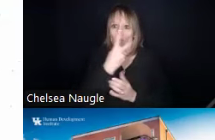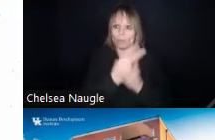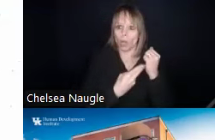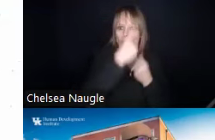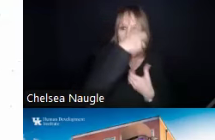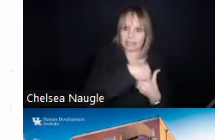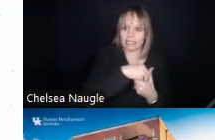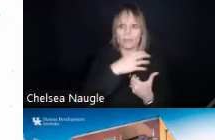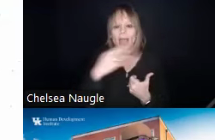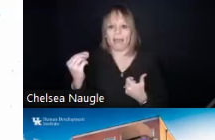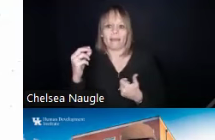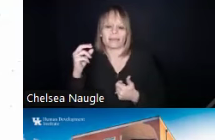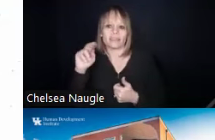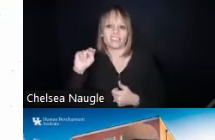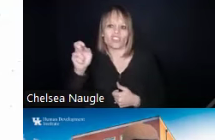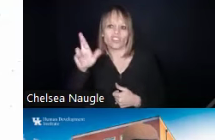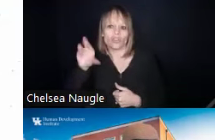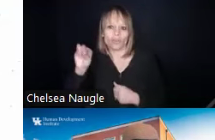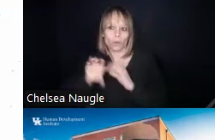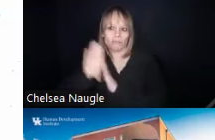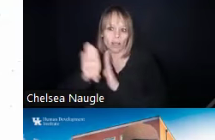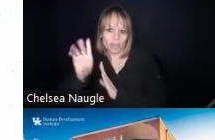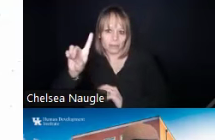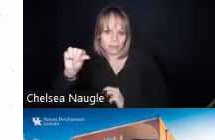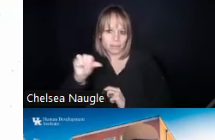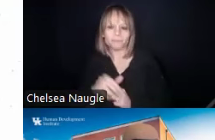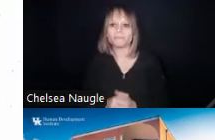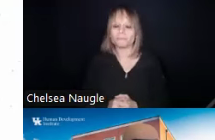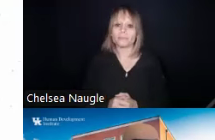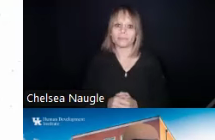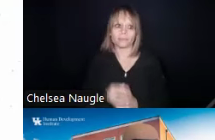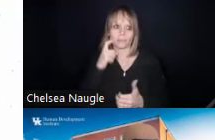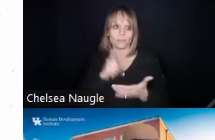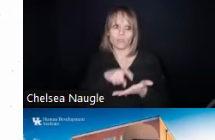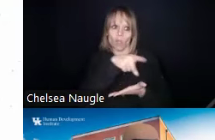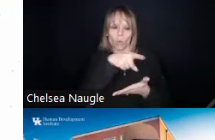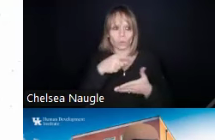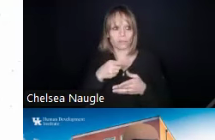So uh but you can see there that uh you know the effects were pretty profound for improving in a number of